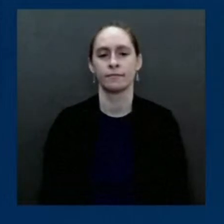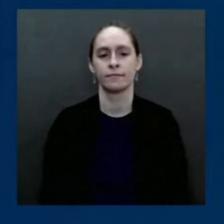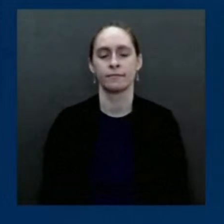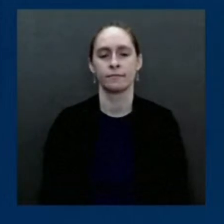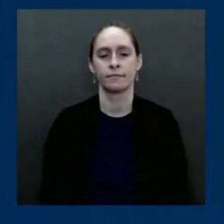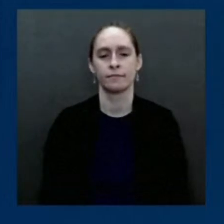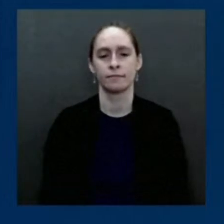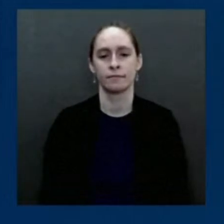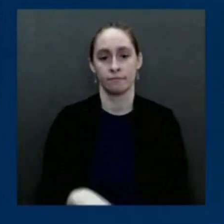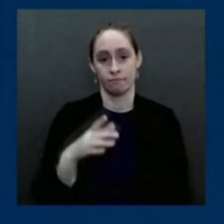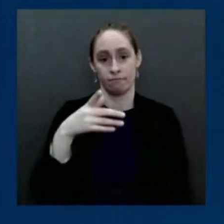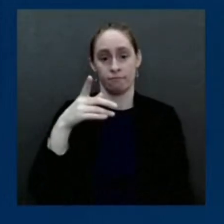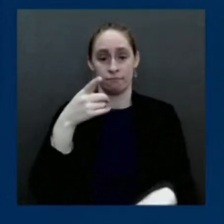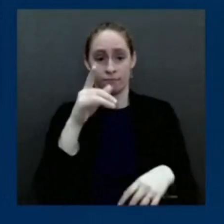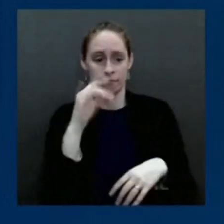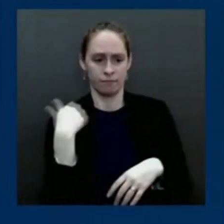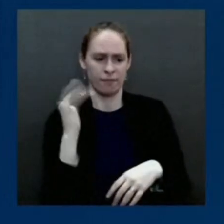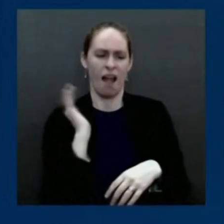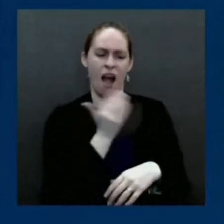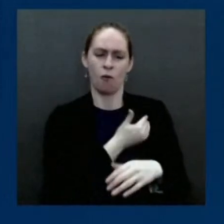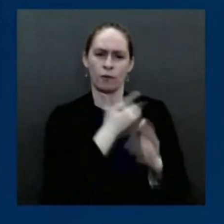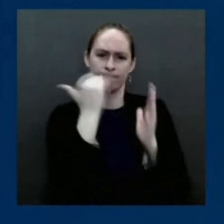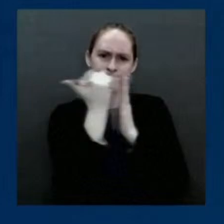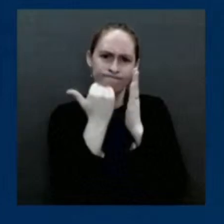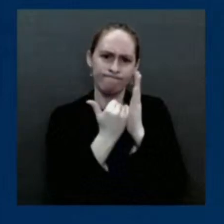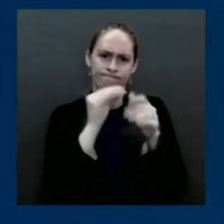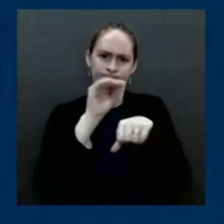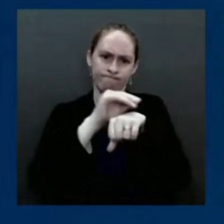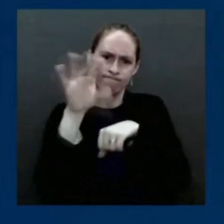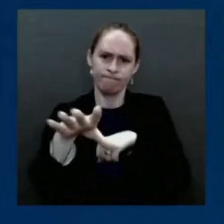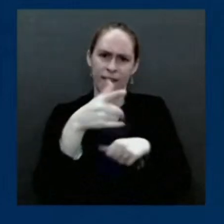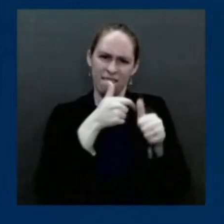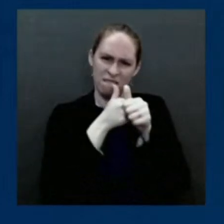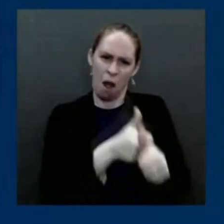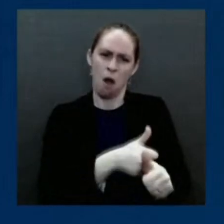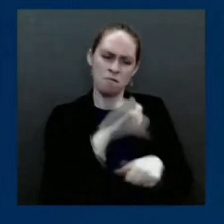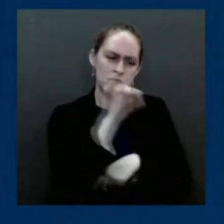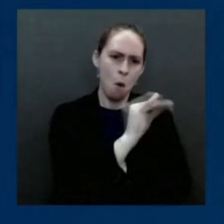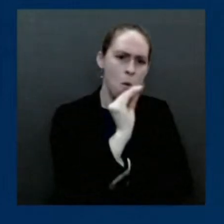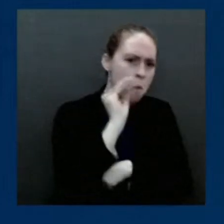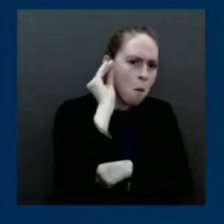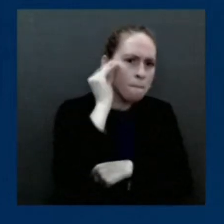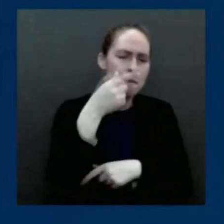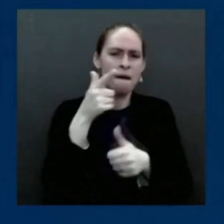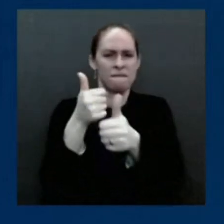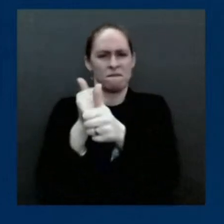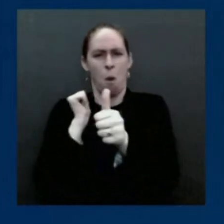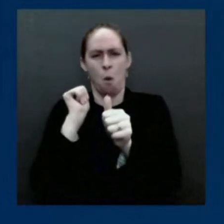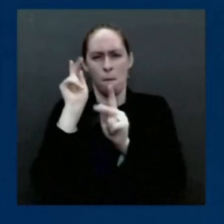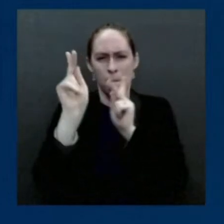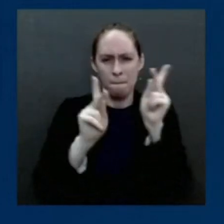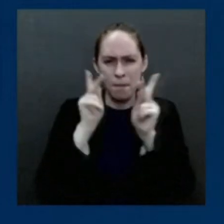DETERMINE THE OUTLOOK IN THE COMING WEEKS AND MOHS. WE AT CDC ARE WORKING TO